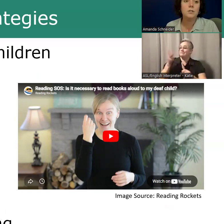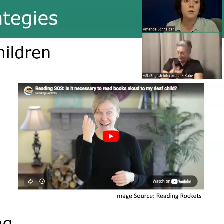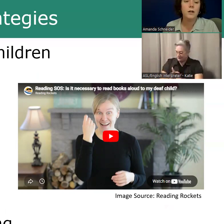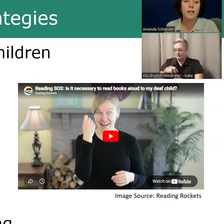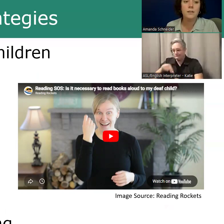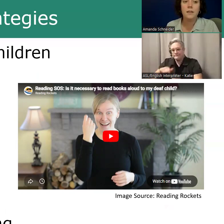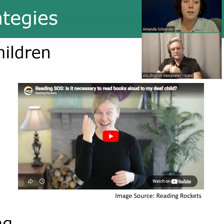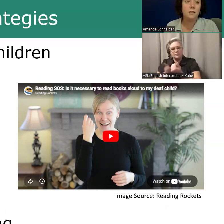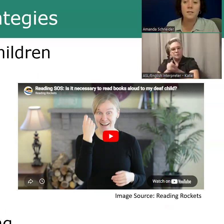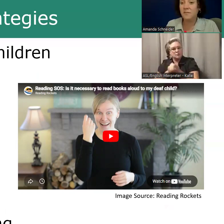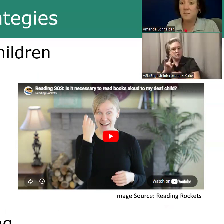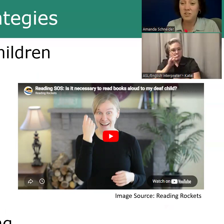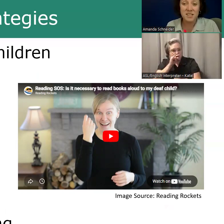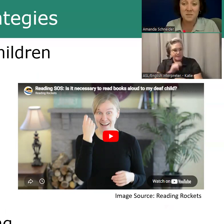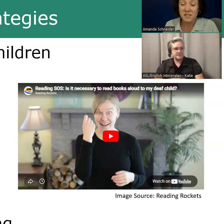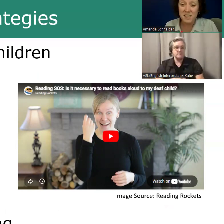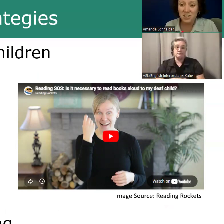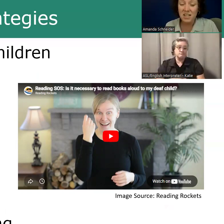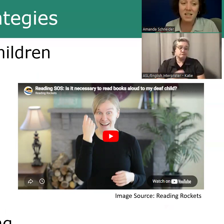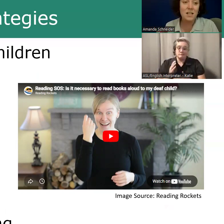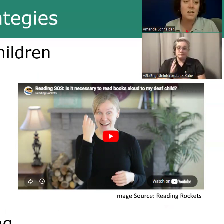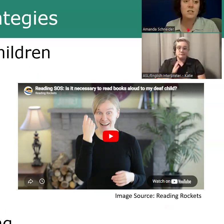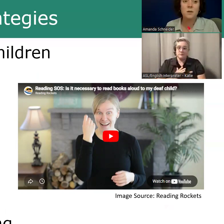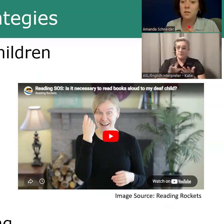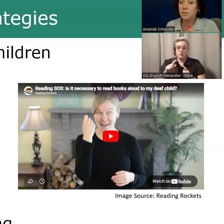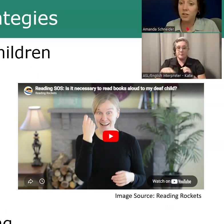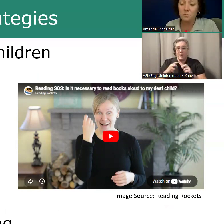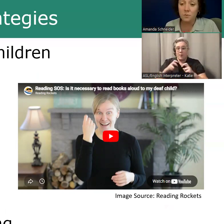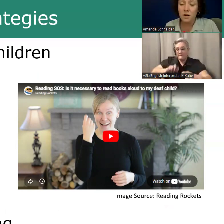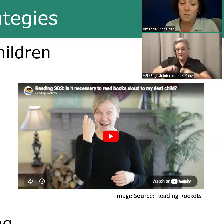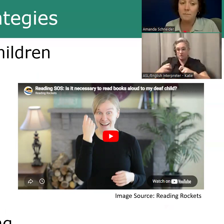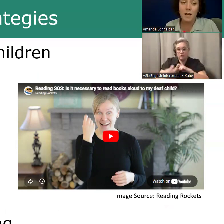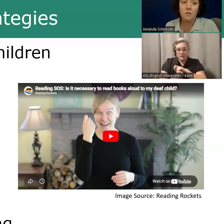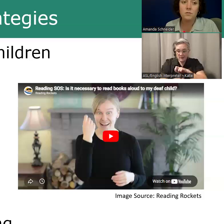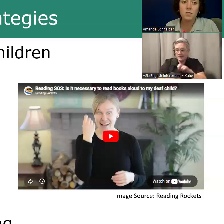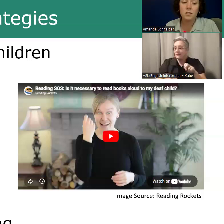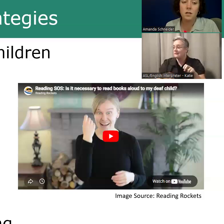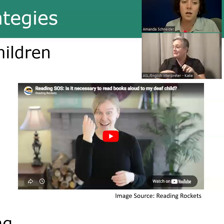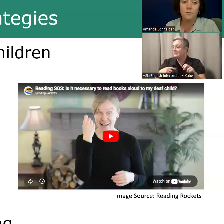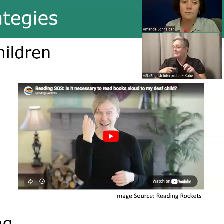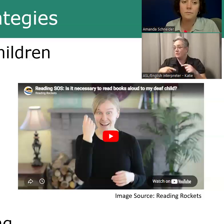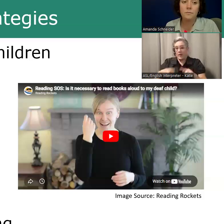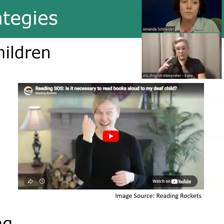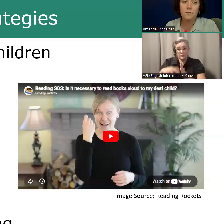Um, so again, some of them are just positioning, some are learning more about, um…